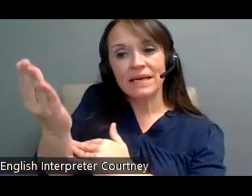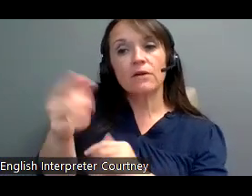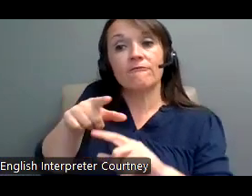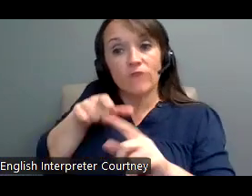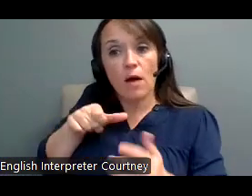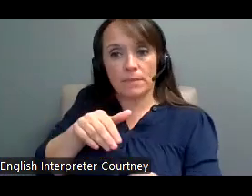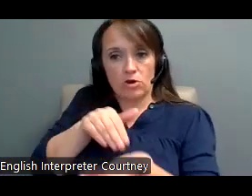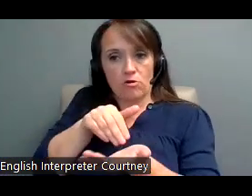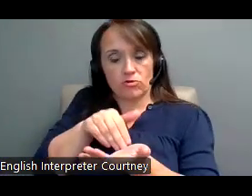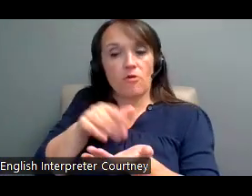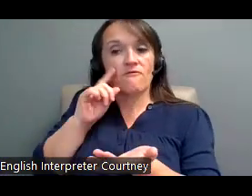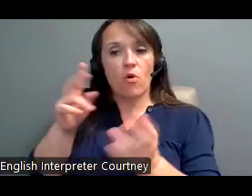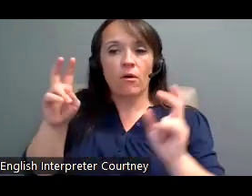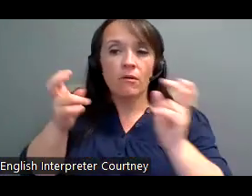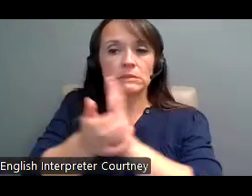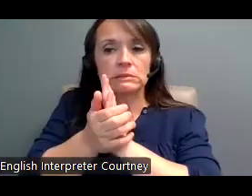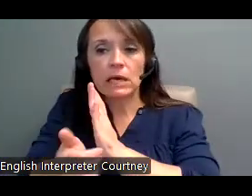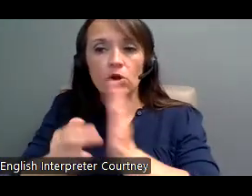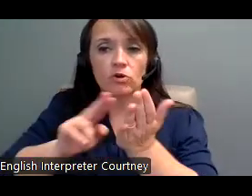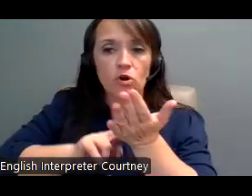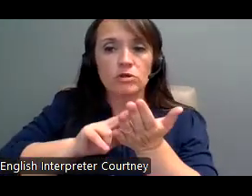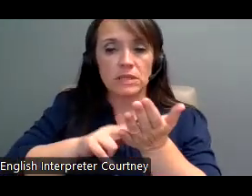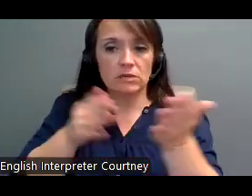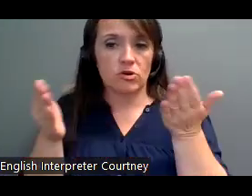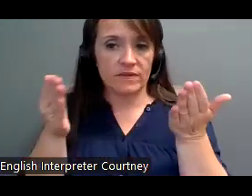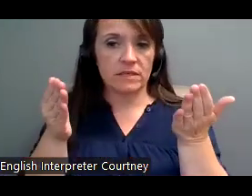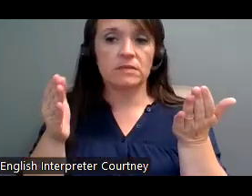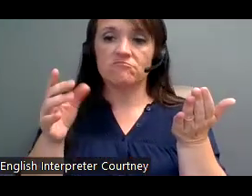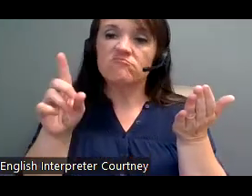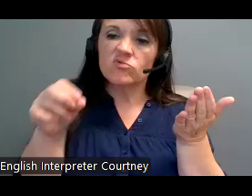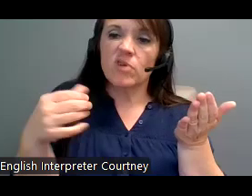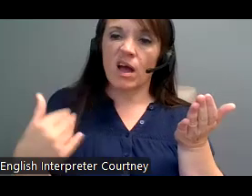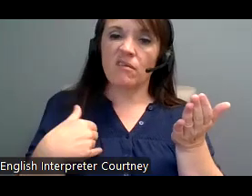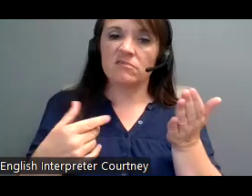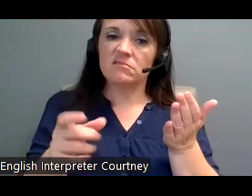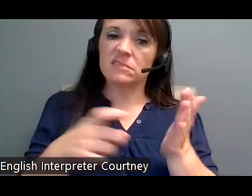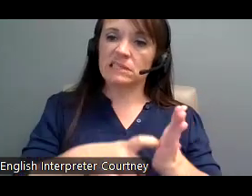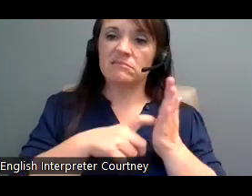skilled nursing services. You have any medical need for that type of service or treatment,